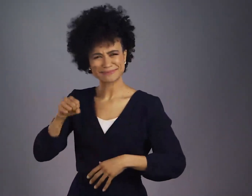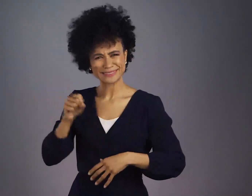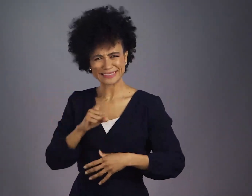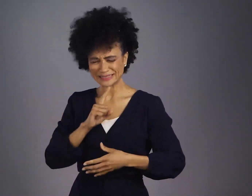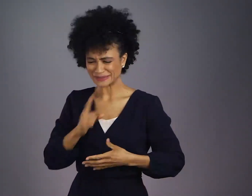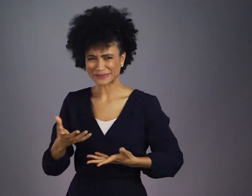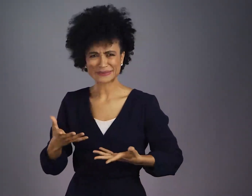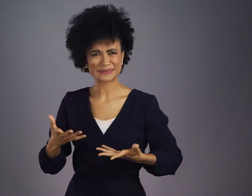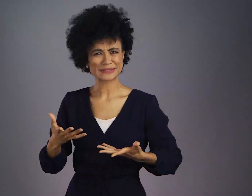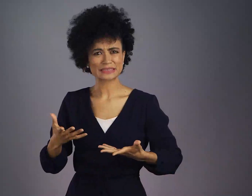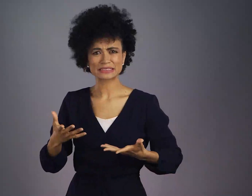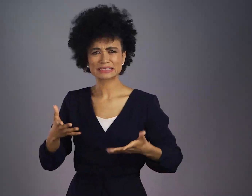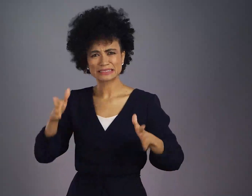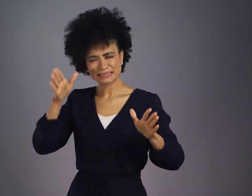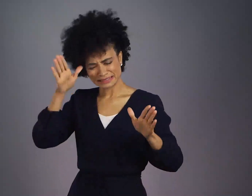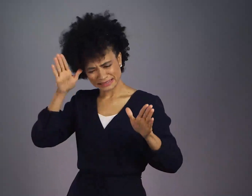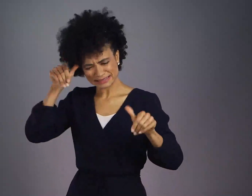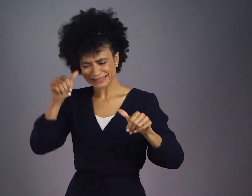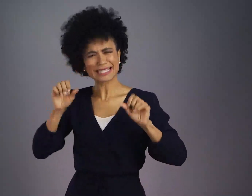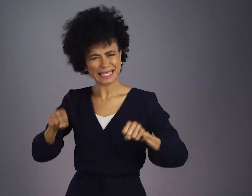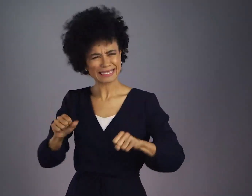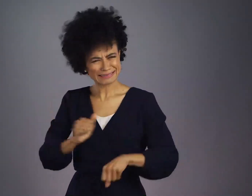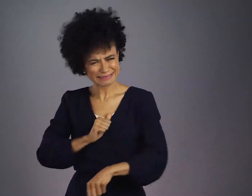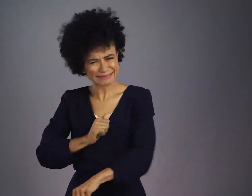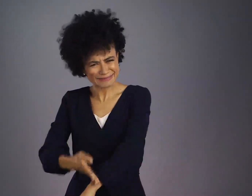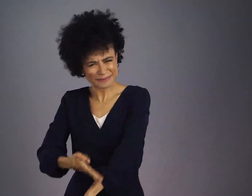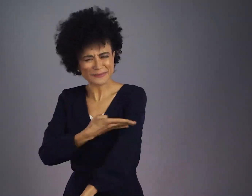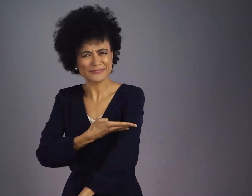He admits this is true, but is positive that he will do better.